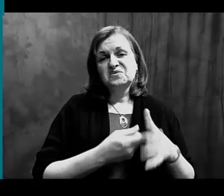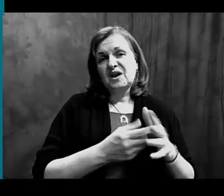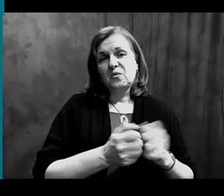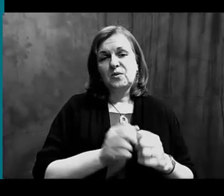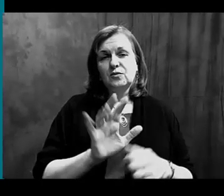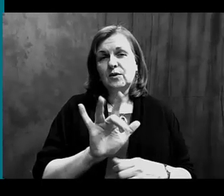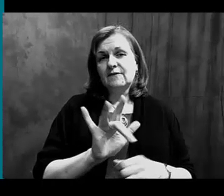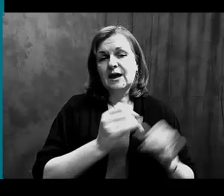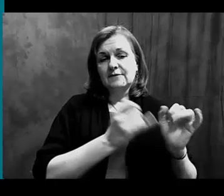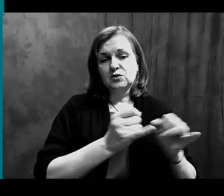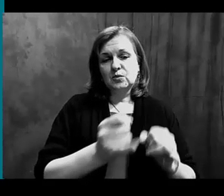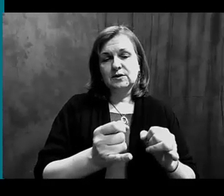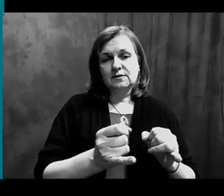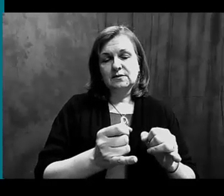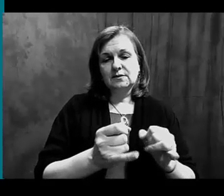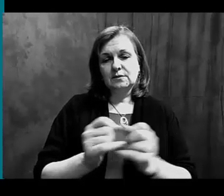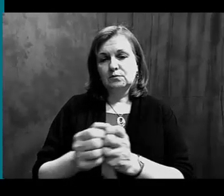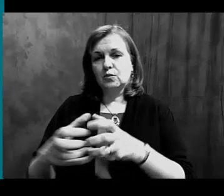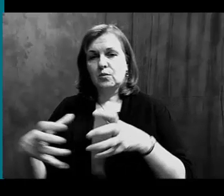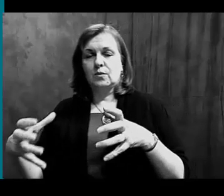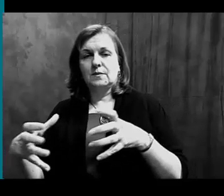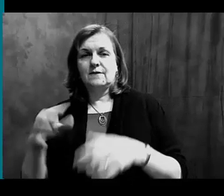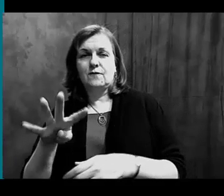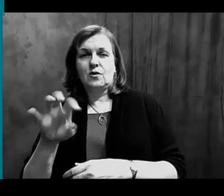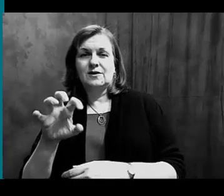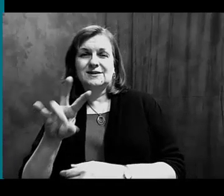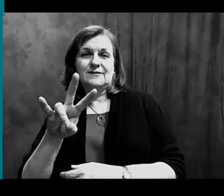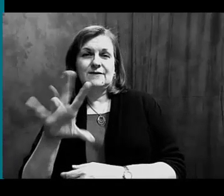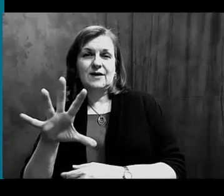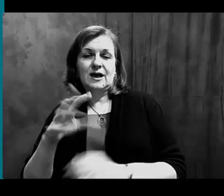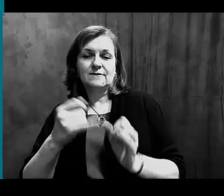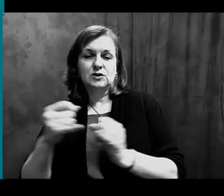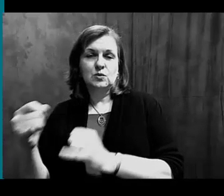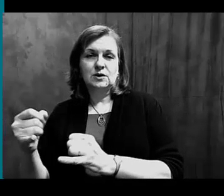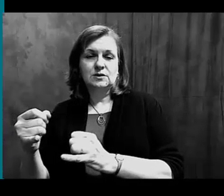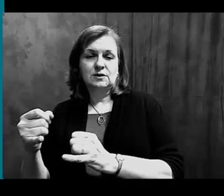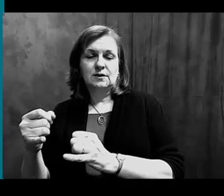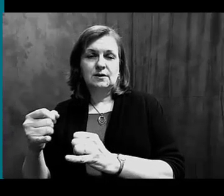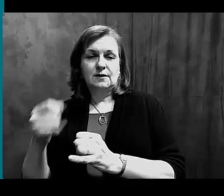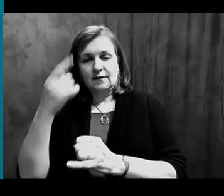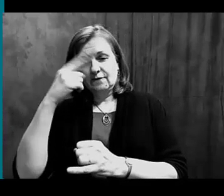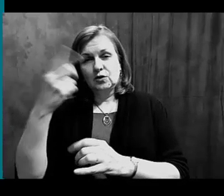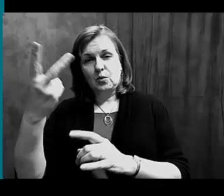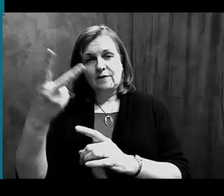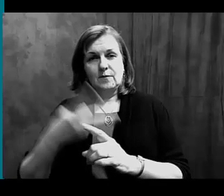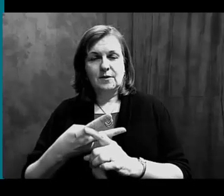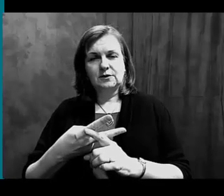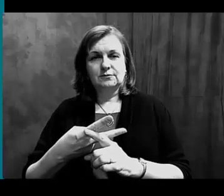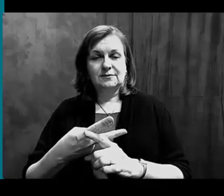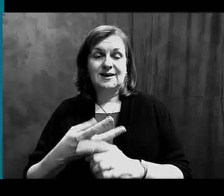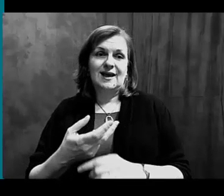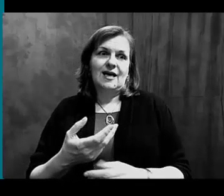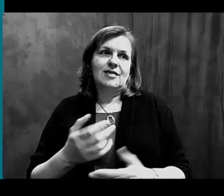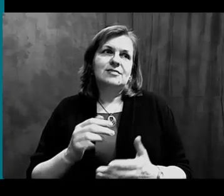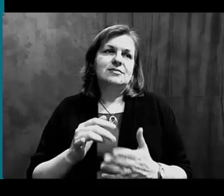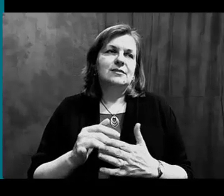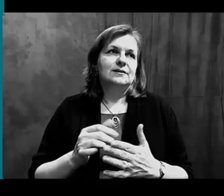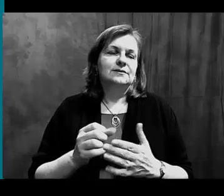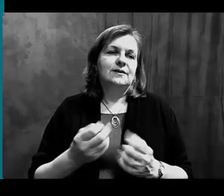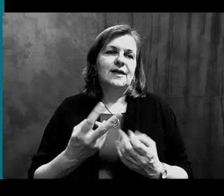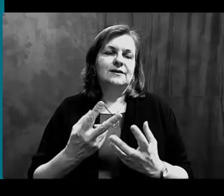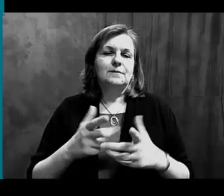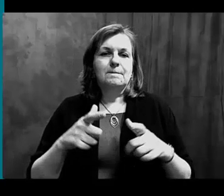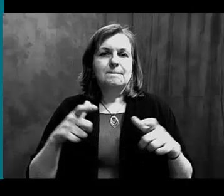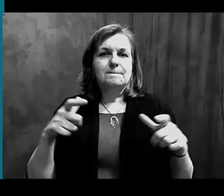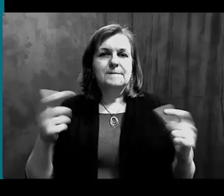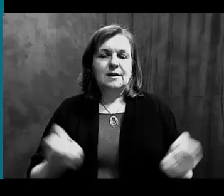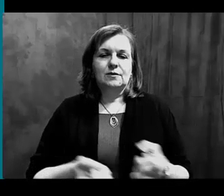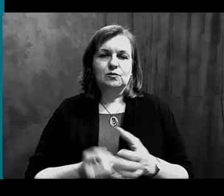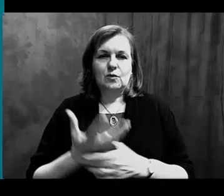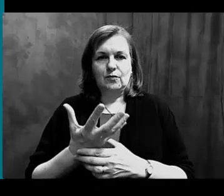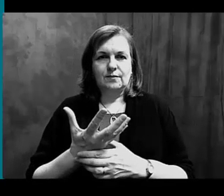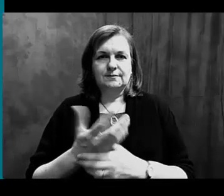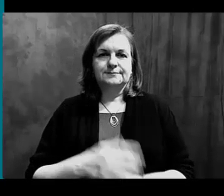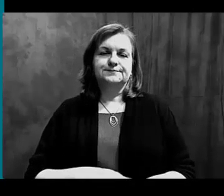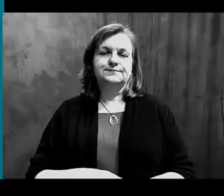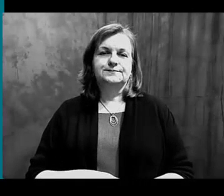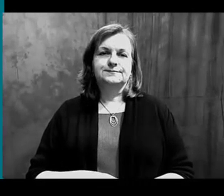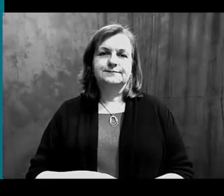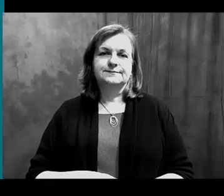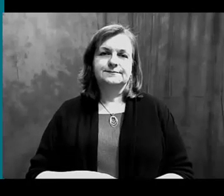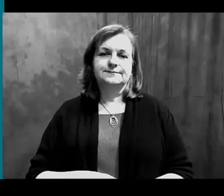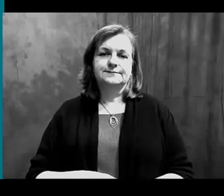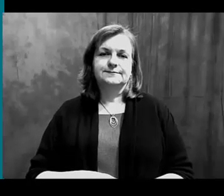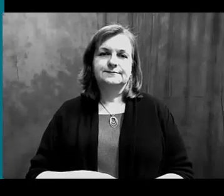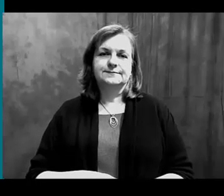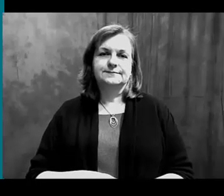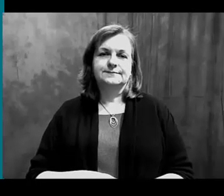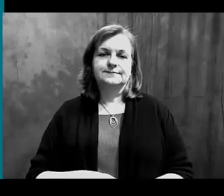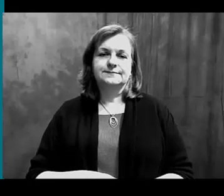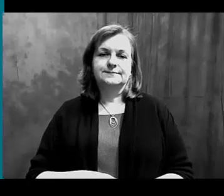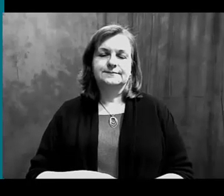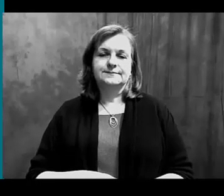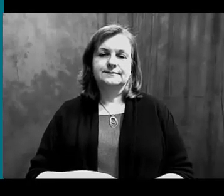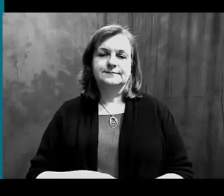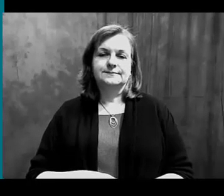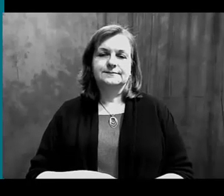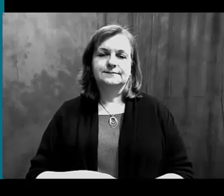from about 25 individuals to 475 individuals over the course of 12 months these are huge growth patterns right?